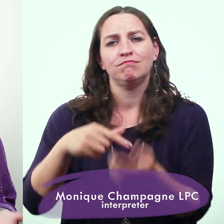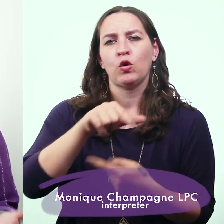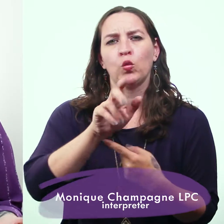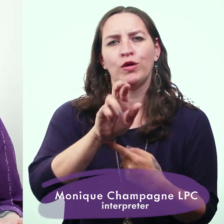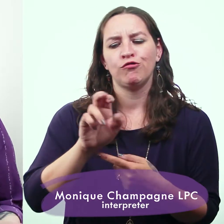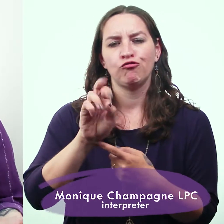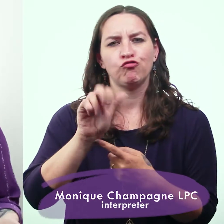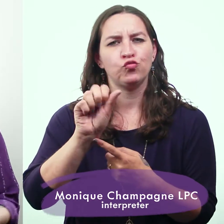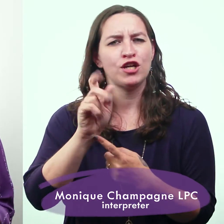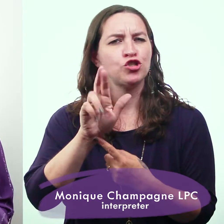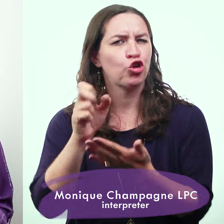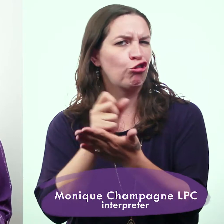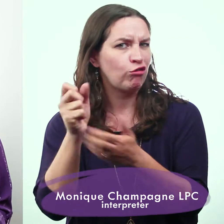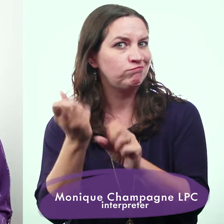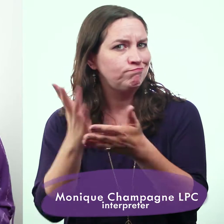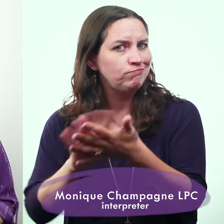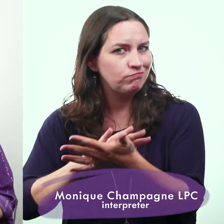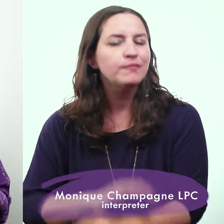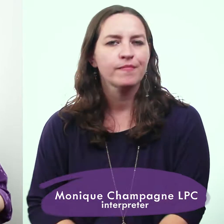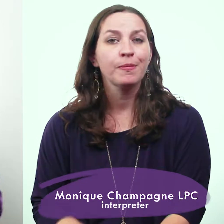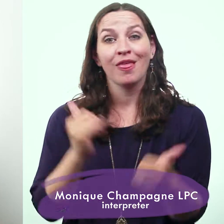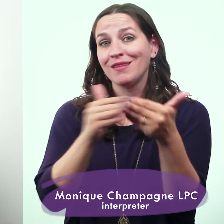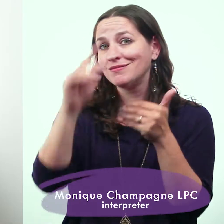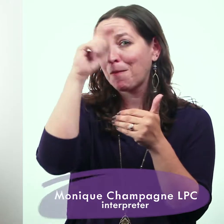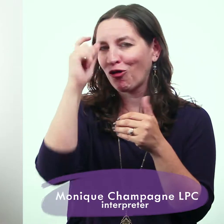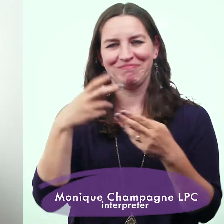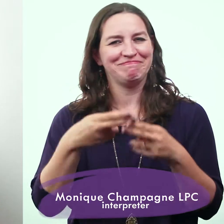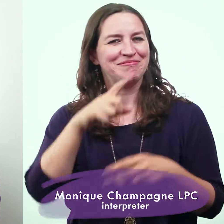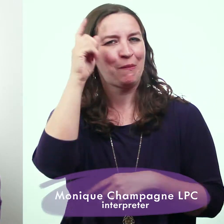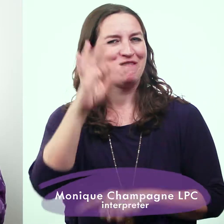we're going to talk about queer erasure. Now it's the Summer of Pride here at TGM. We got